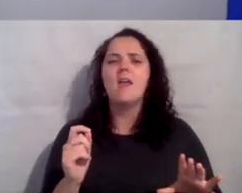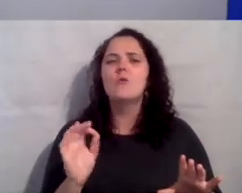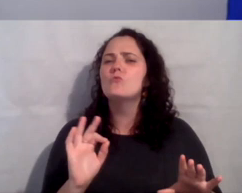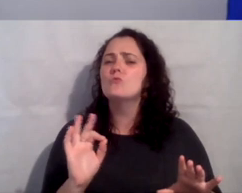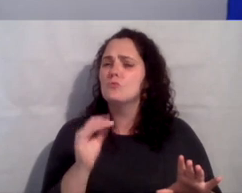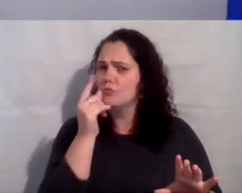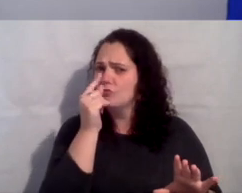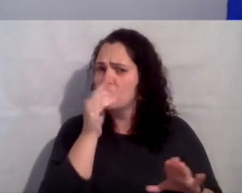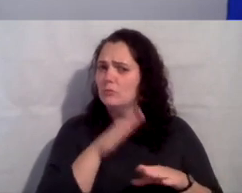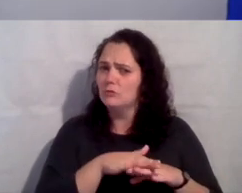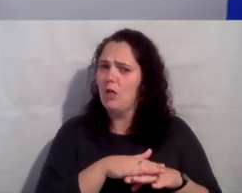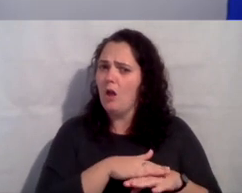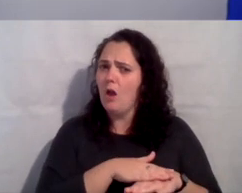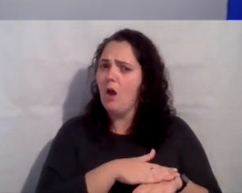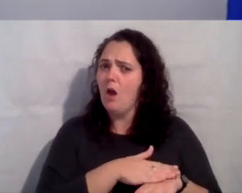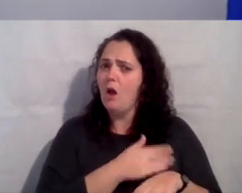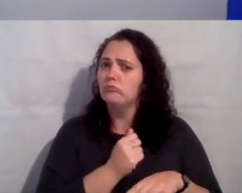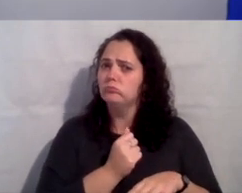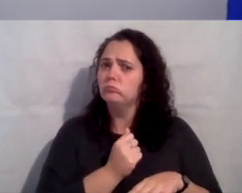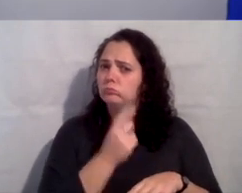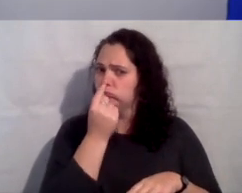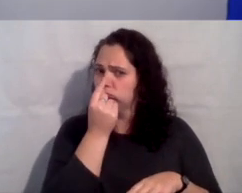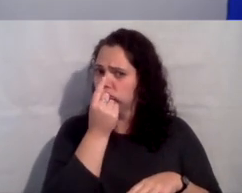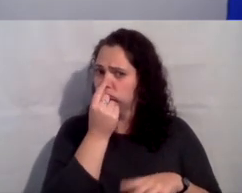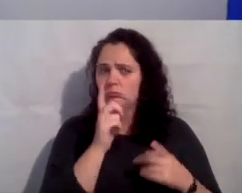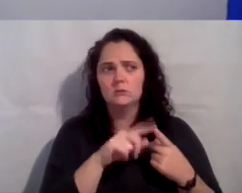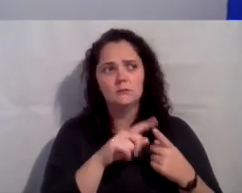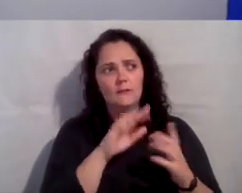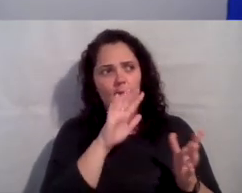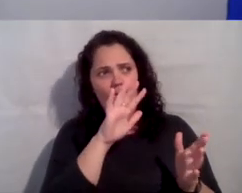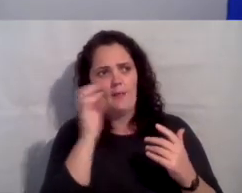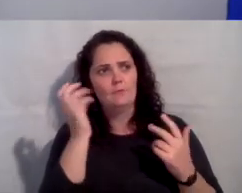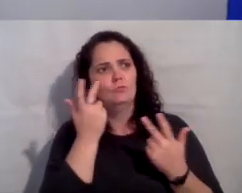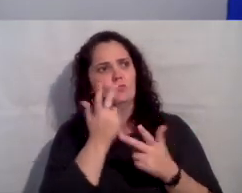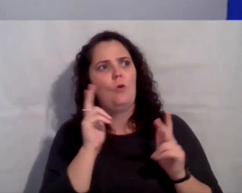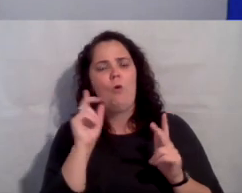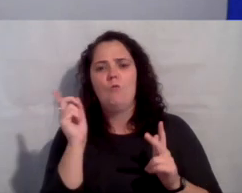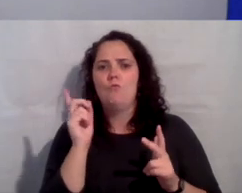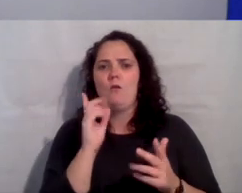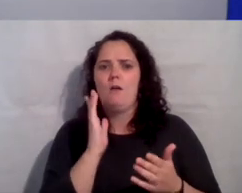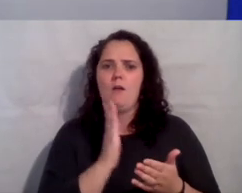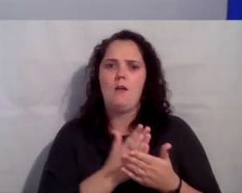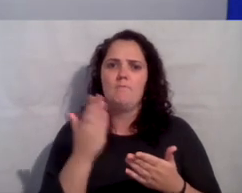quite slow but still capture that immediacy of the figure. And you'll hear me say that word over